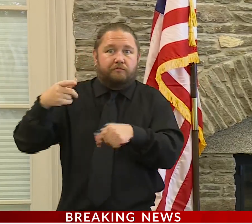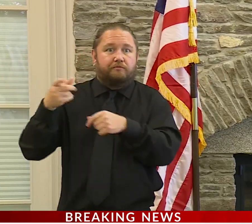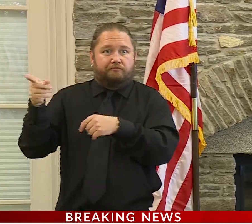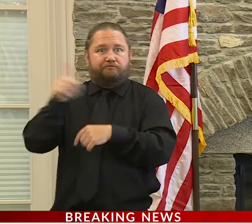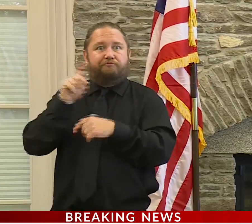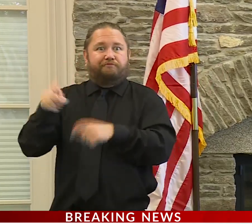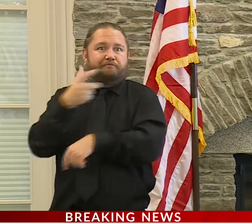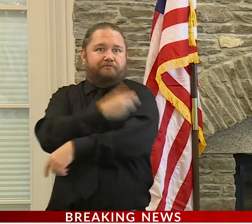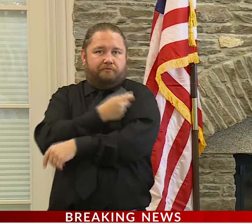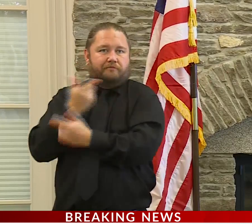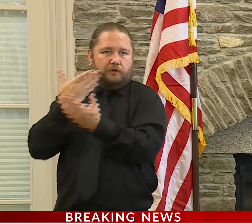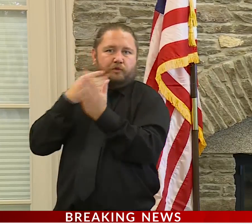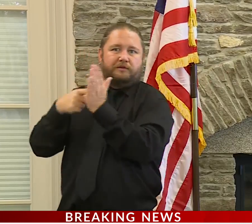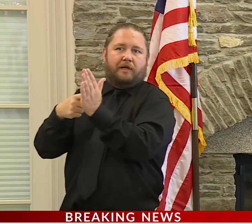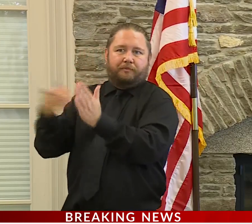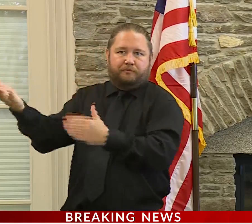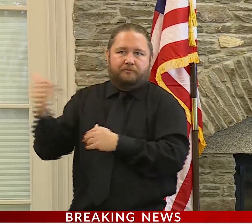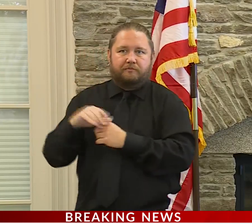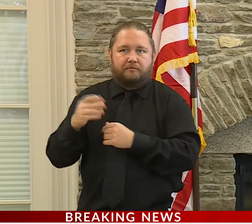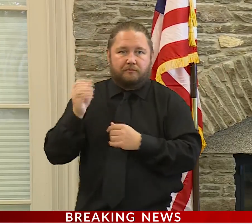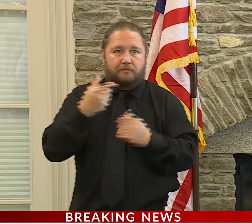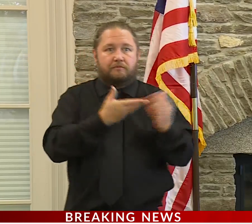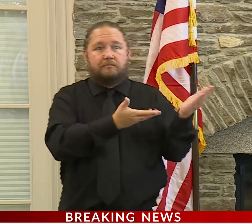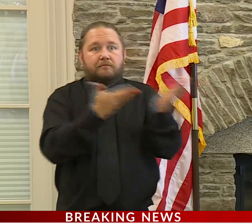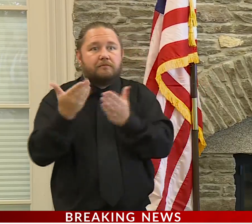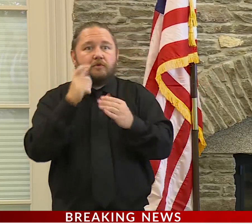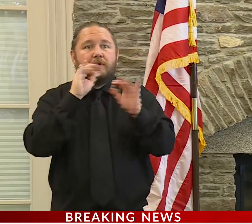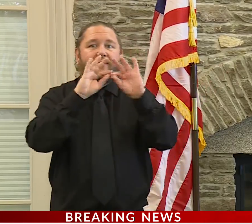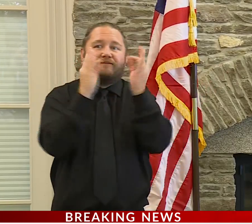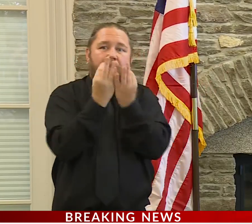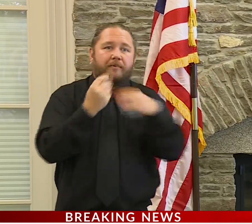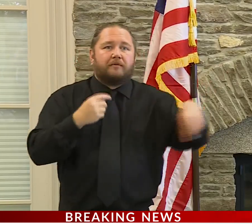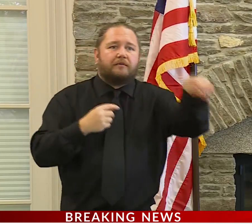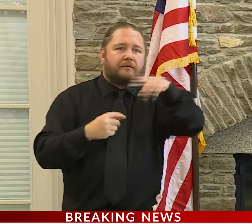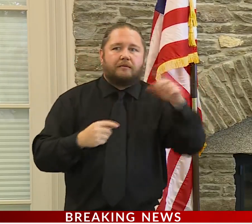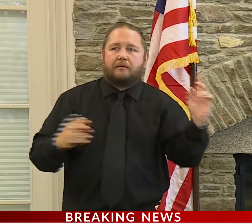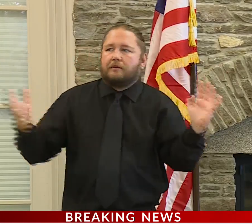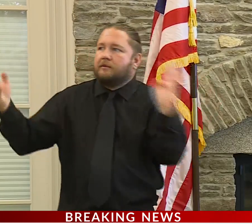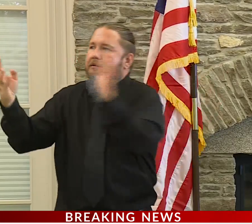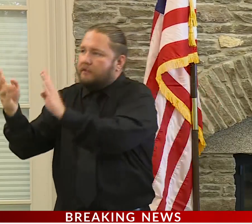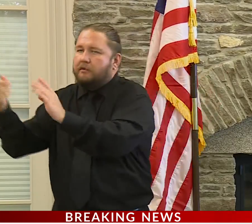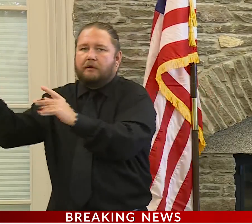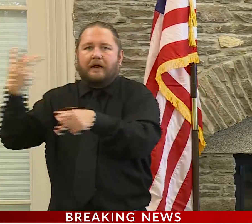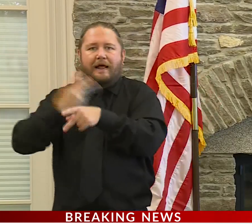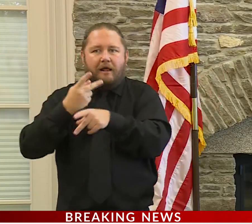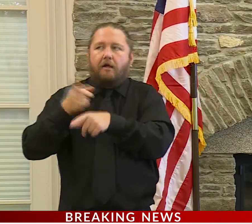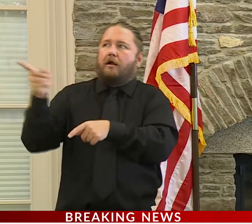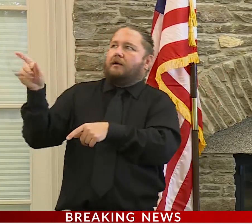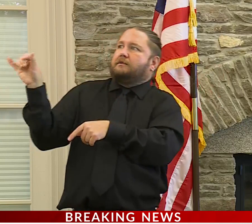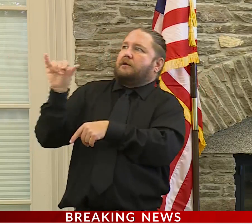OF OUR LOVED ONE IN MANY CASES LIKE THE ONE COMING INTO OUR HOME IN THE HOME. SO FAMILIES